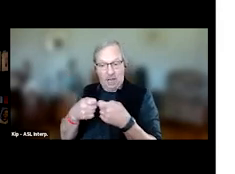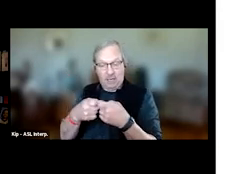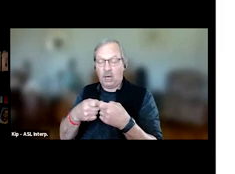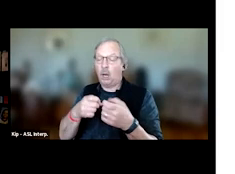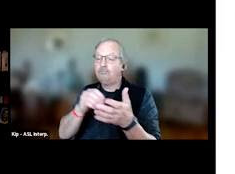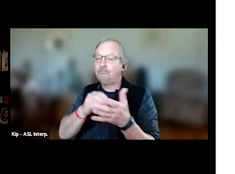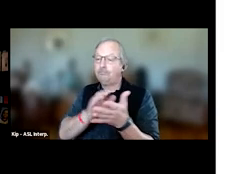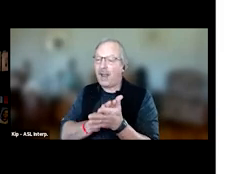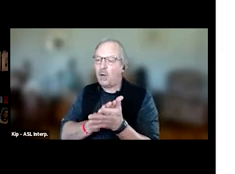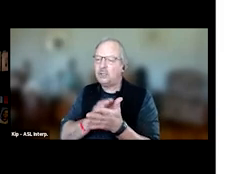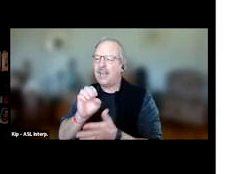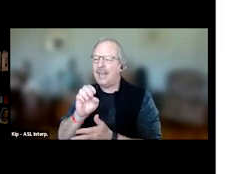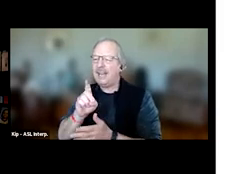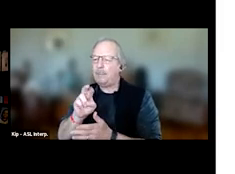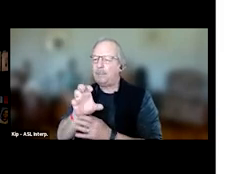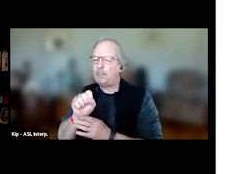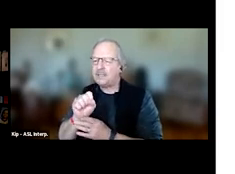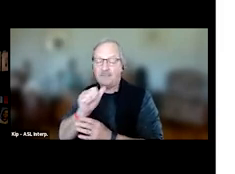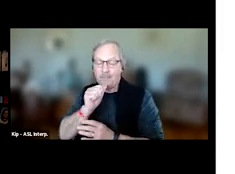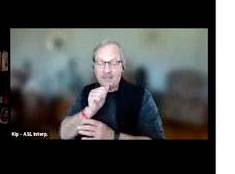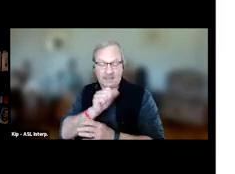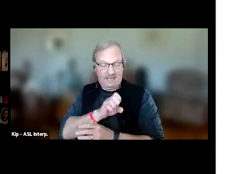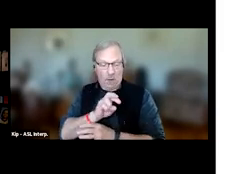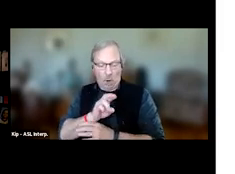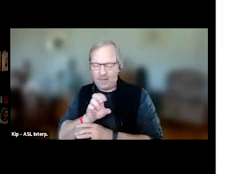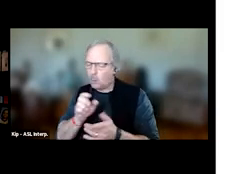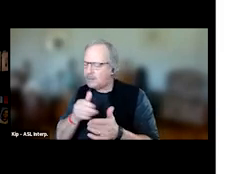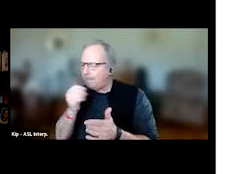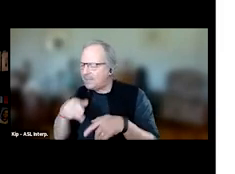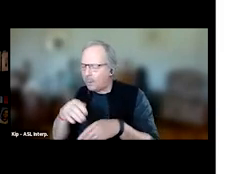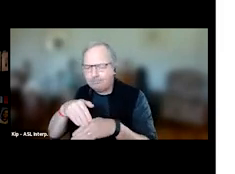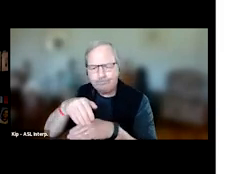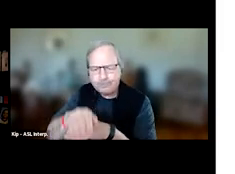if I'm not using ERE, what's the best way for me to submit records with a barcoded cover sheet?